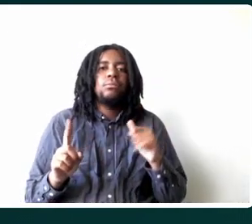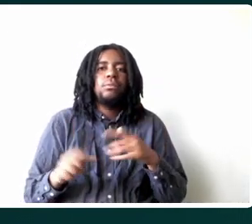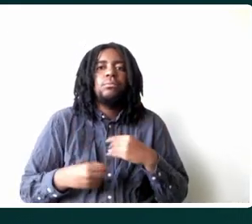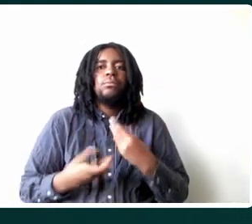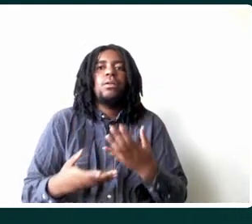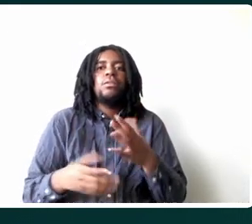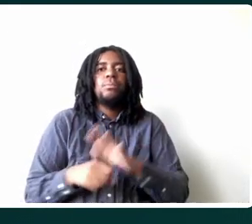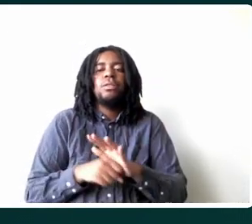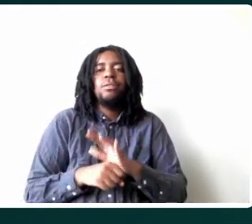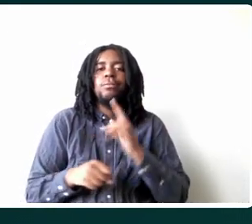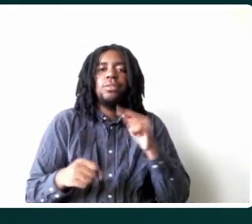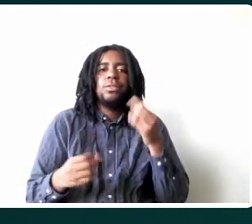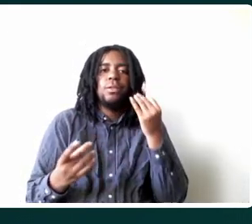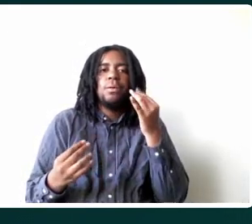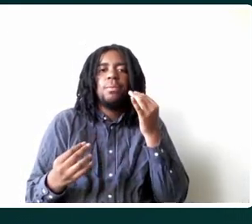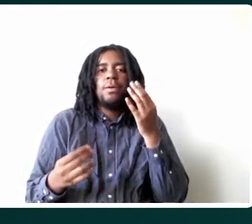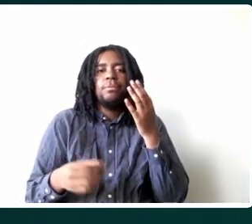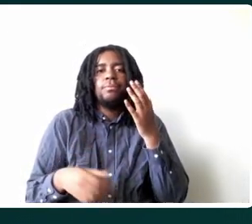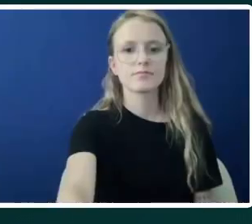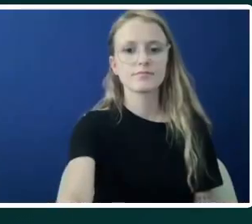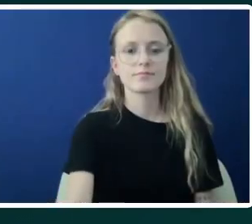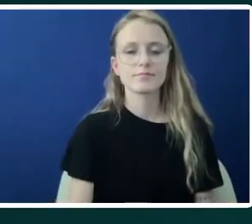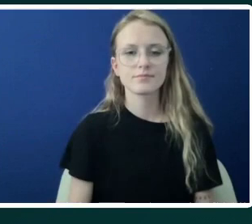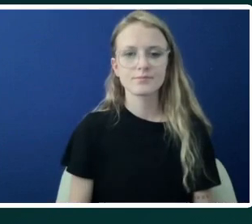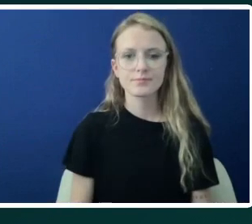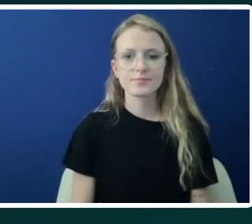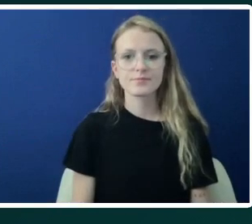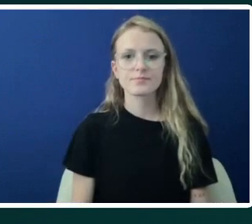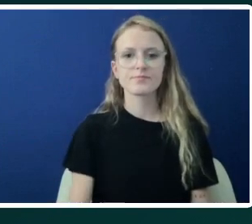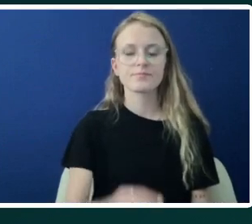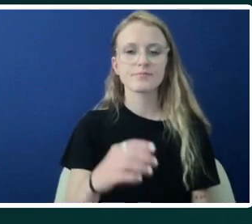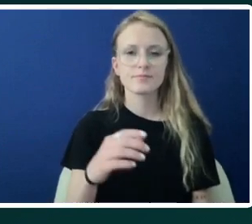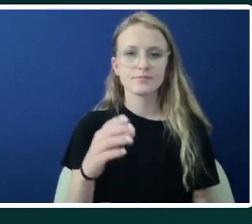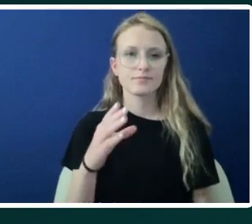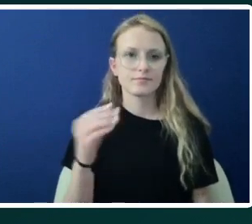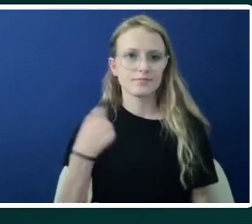civic future that they want to live in. And we couldn't have done that obviously, without the